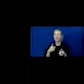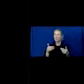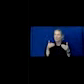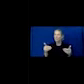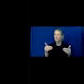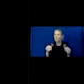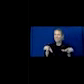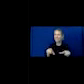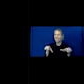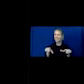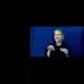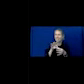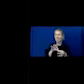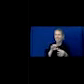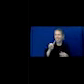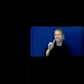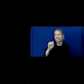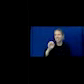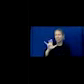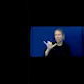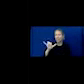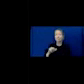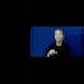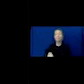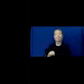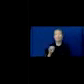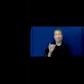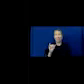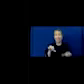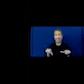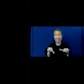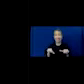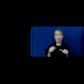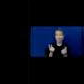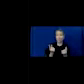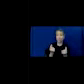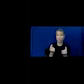With her discovery activity, the first thing we did was we went to a smoothie shop.